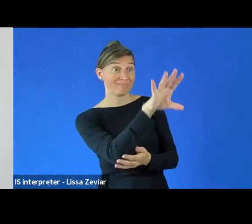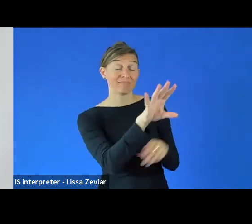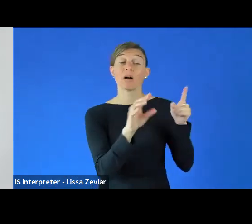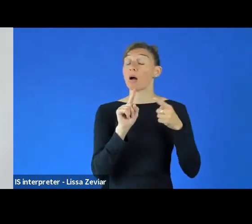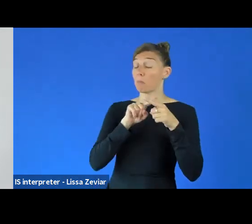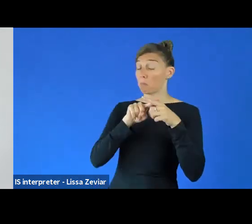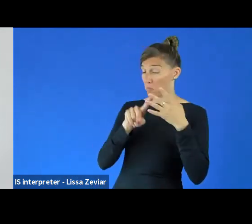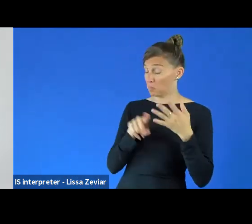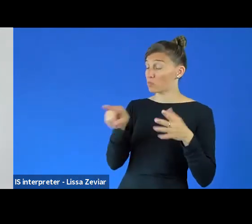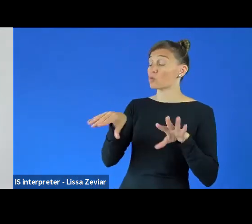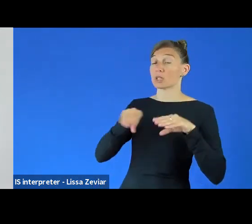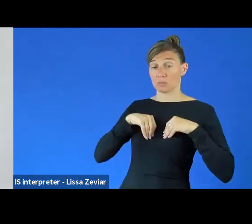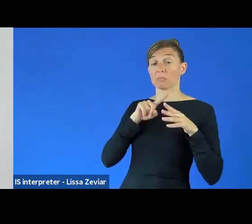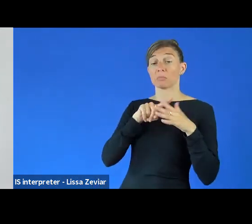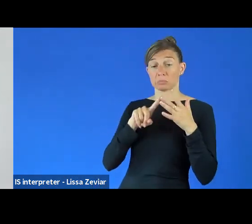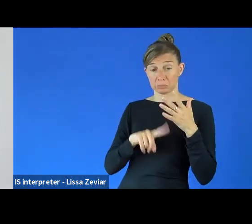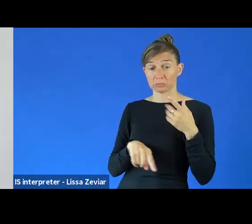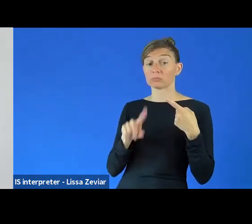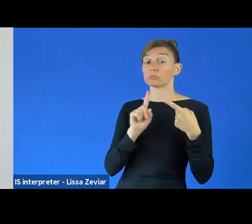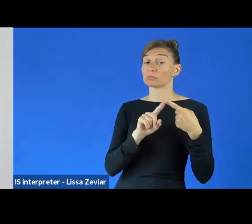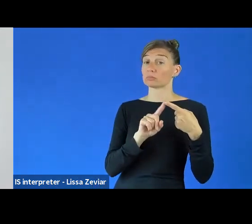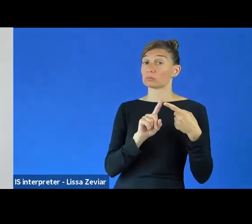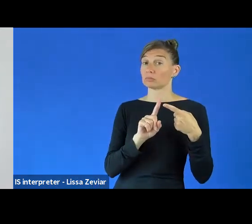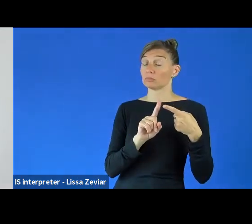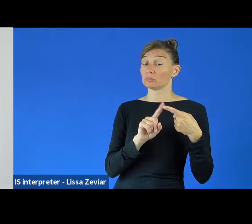some of our requests being one of them the possibility to have